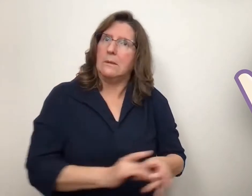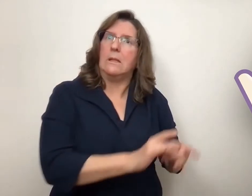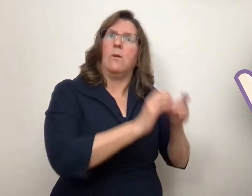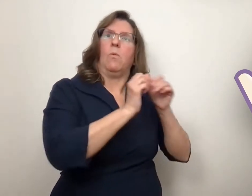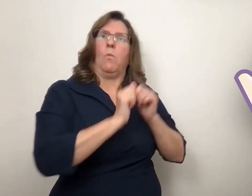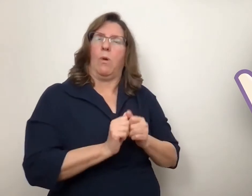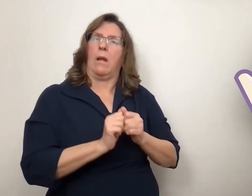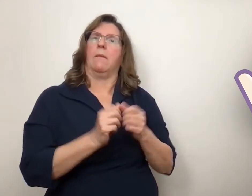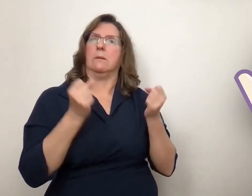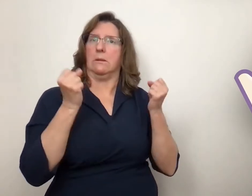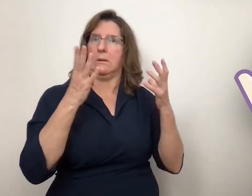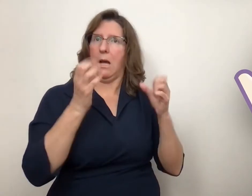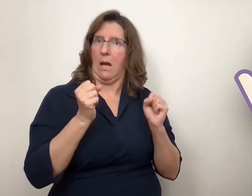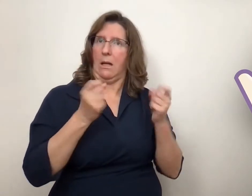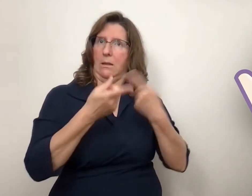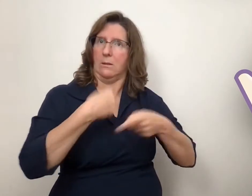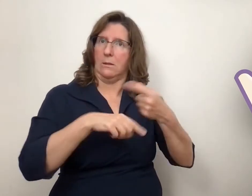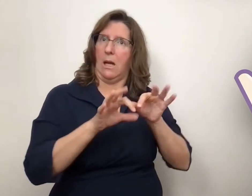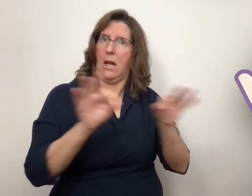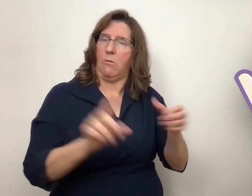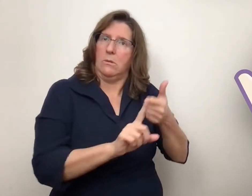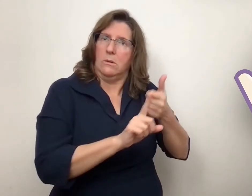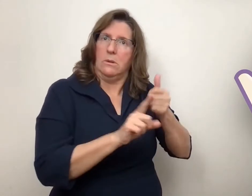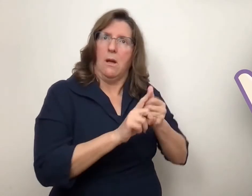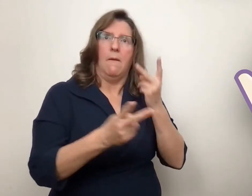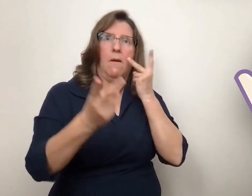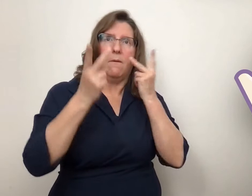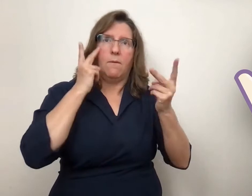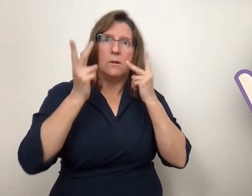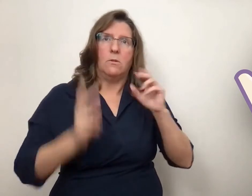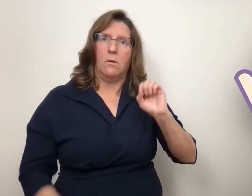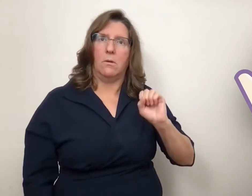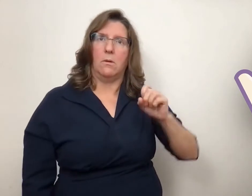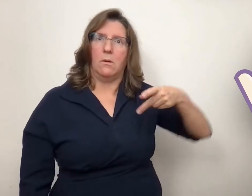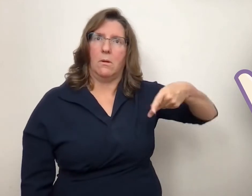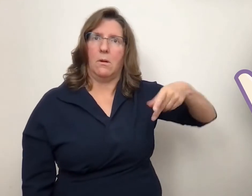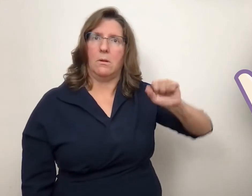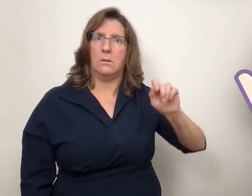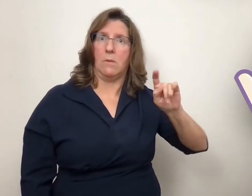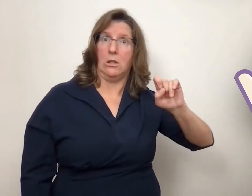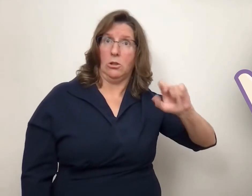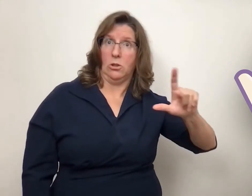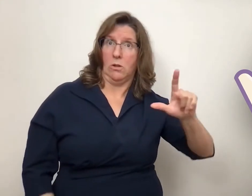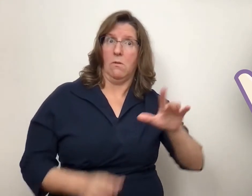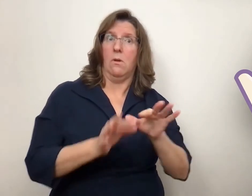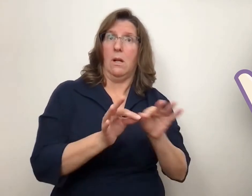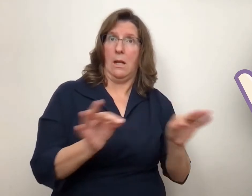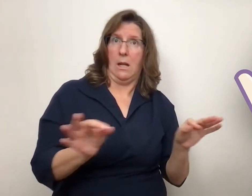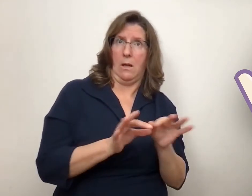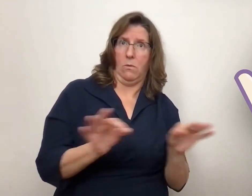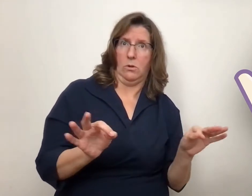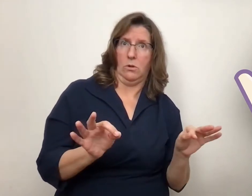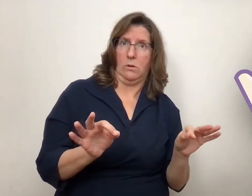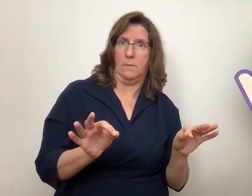This is where sign language comes in as it's a visual, spatial language.